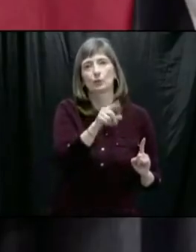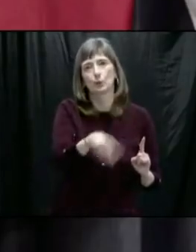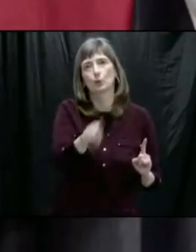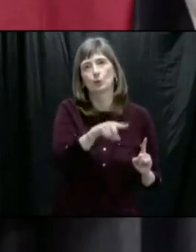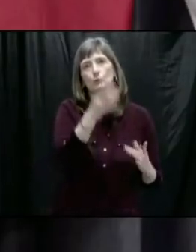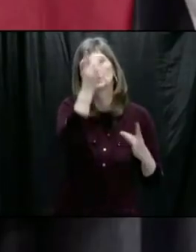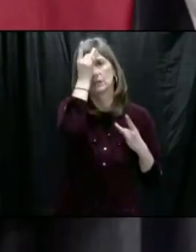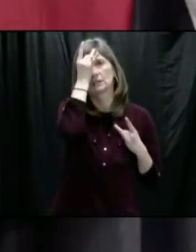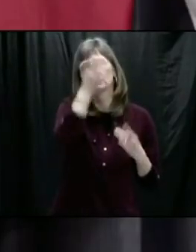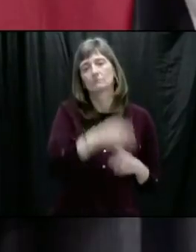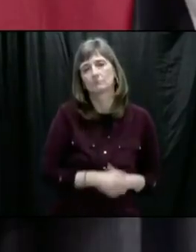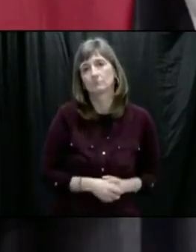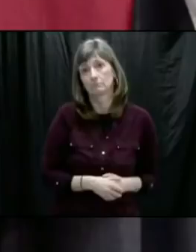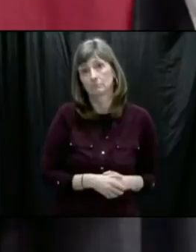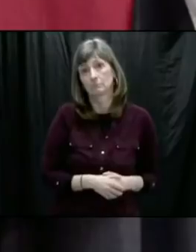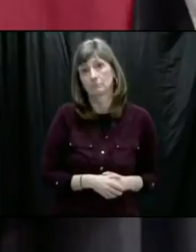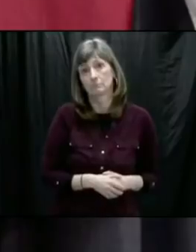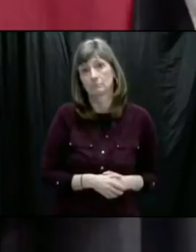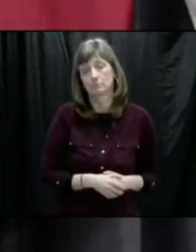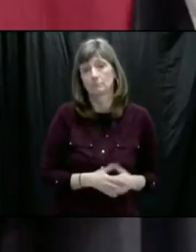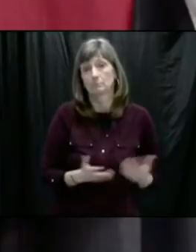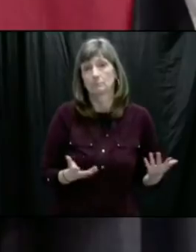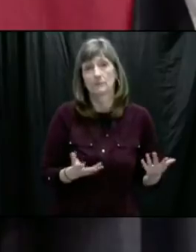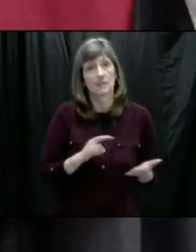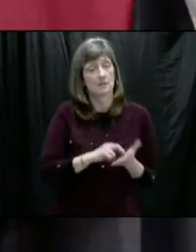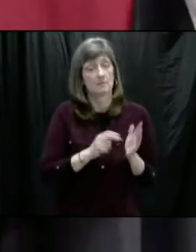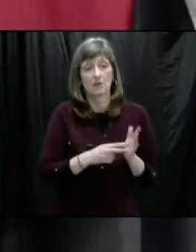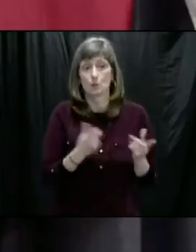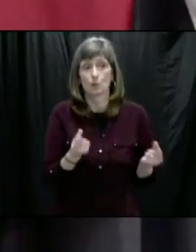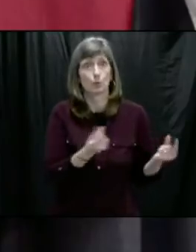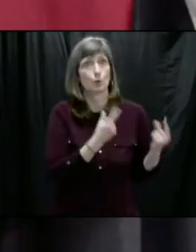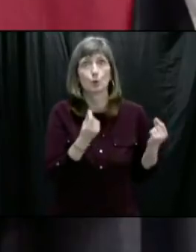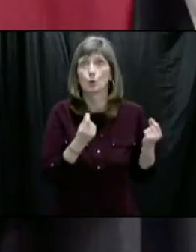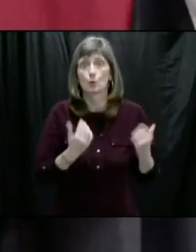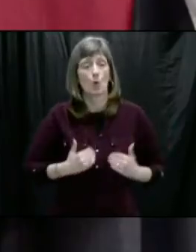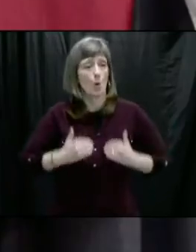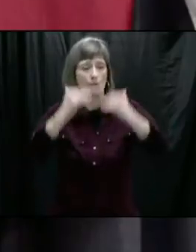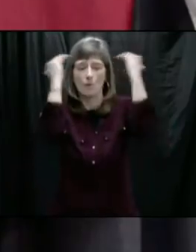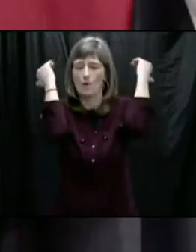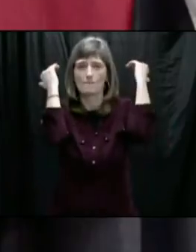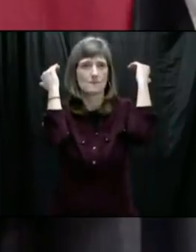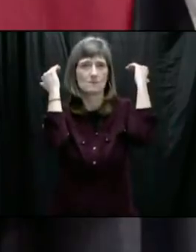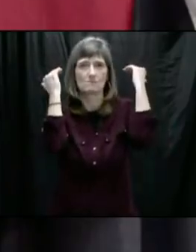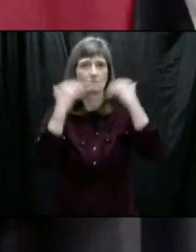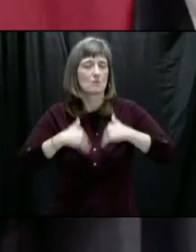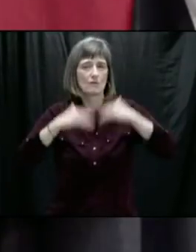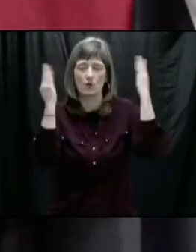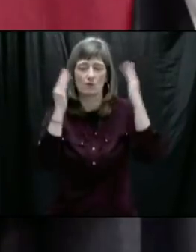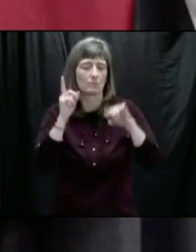SIMPLY NOT BE ABLE TO COPE